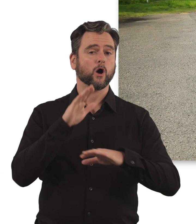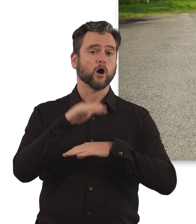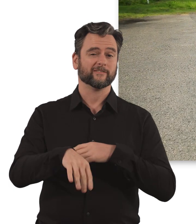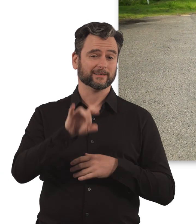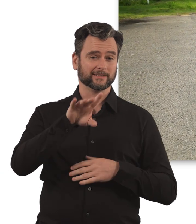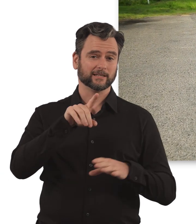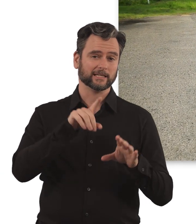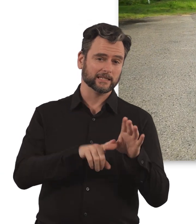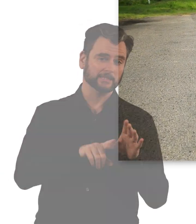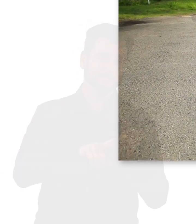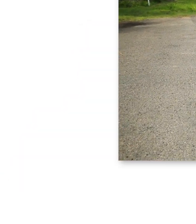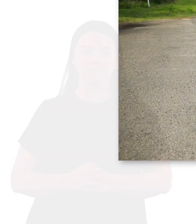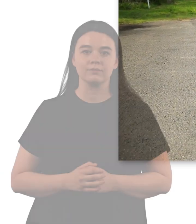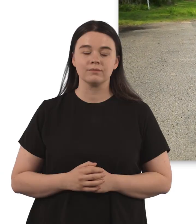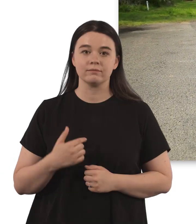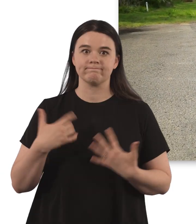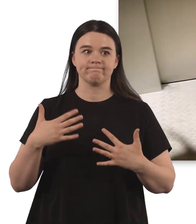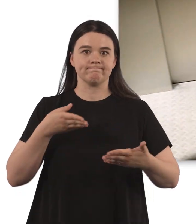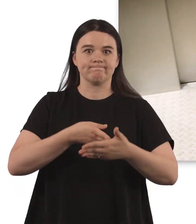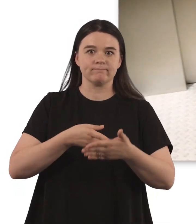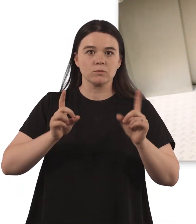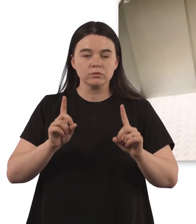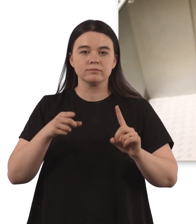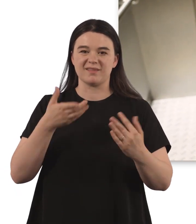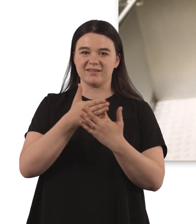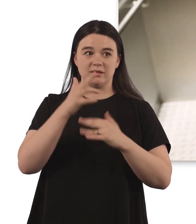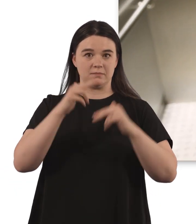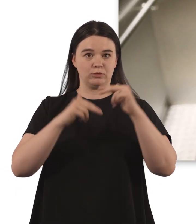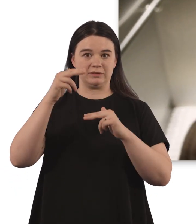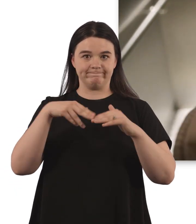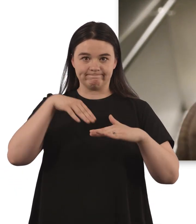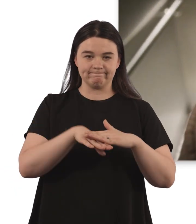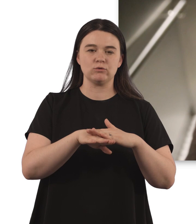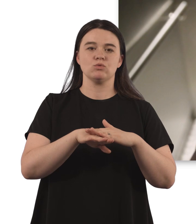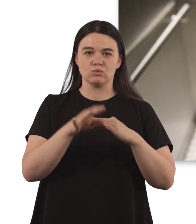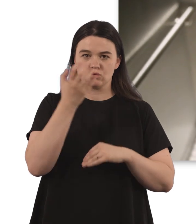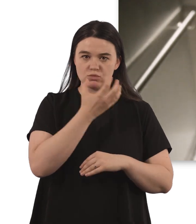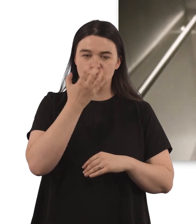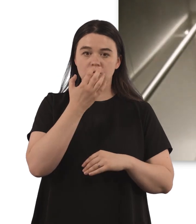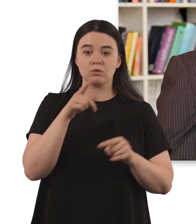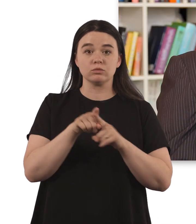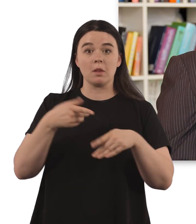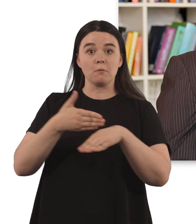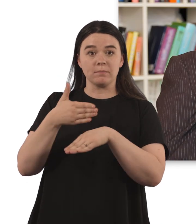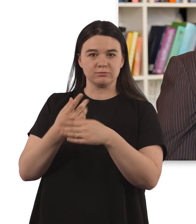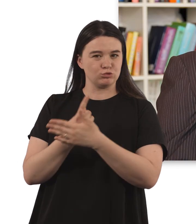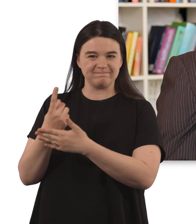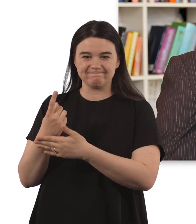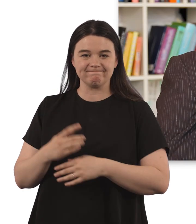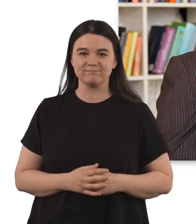due to a diving accident. The main challenge is accessibility into buildings and also having employment options.